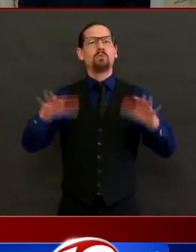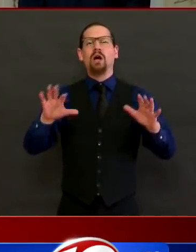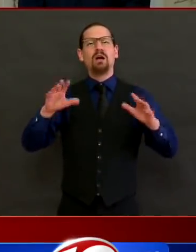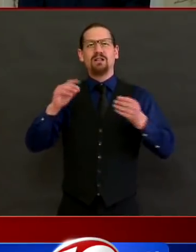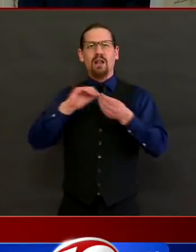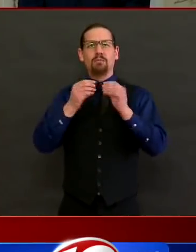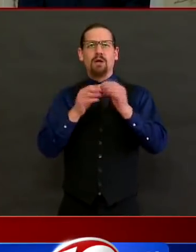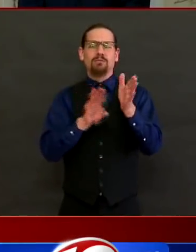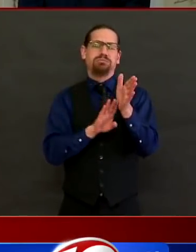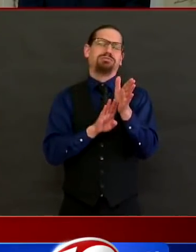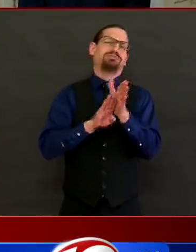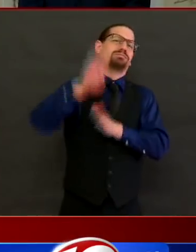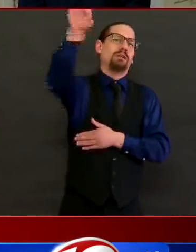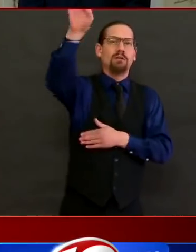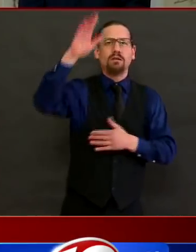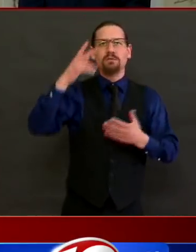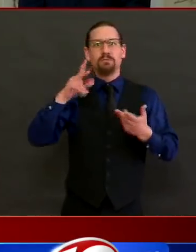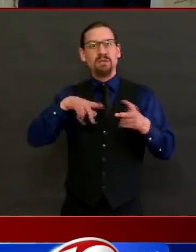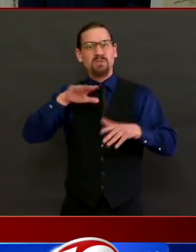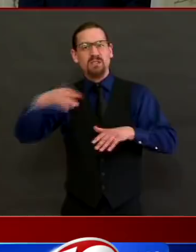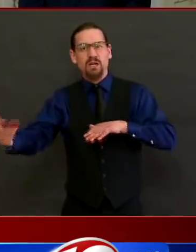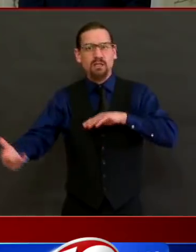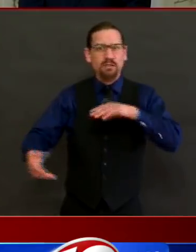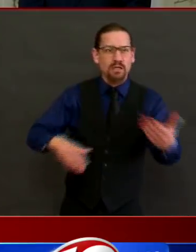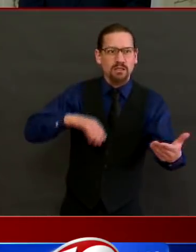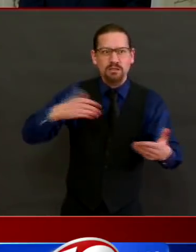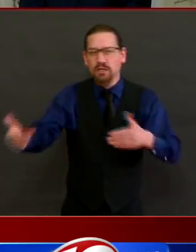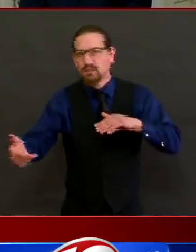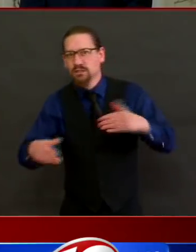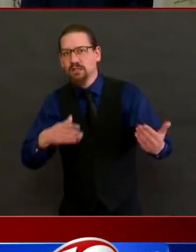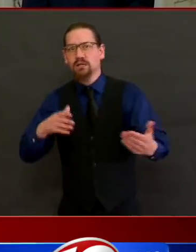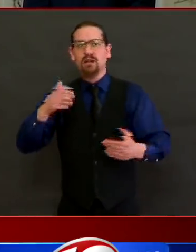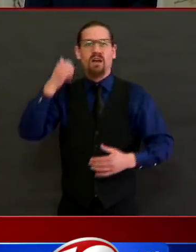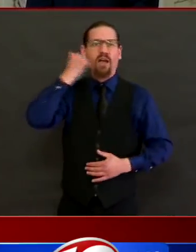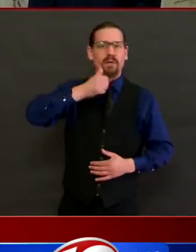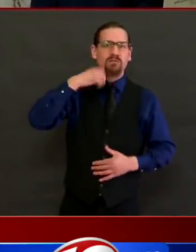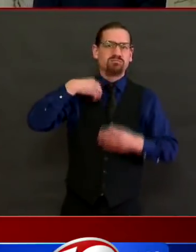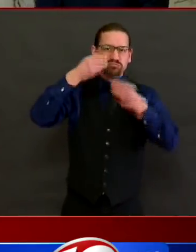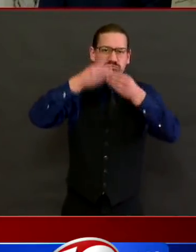WE CAN BREATHE A SIGH OF RELIEF AND WE DON'T HAVE TO BEGIN THESE PRESS CONFERENCES EVERY DAY WITH HORRIBLE NUMBERS AND PEOPLE SICK